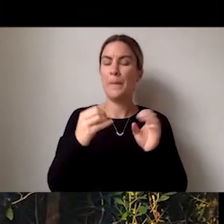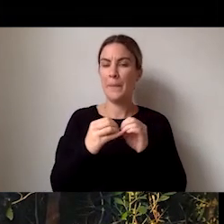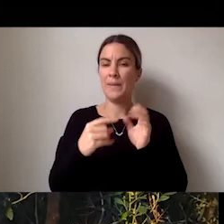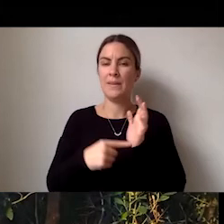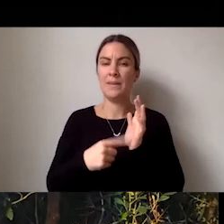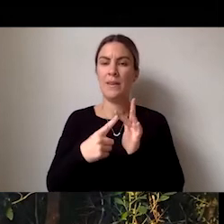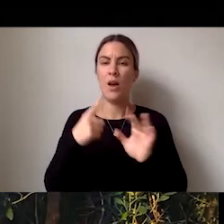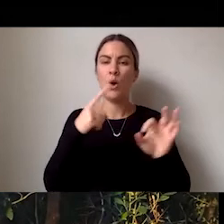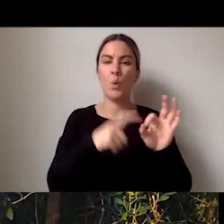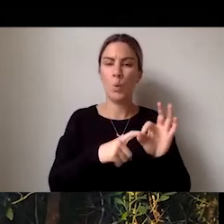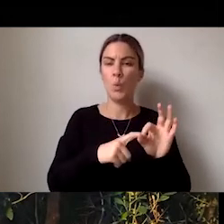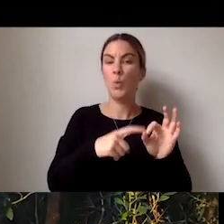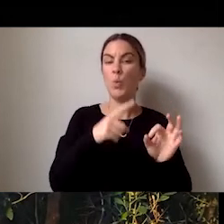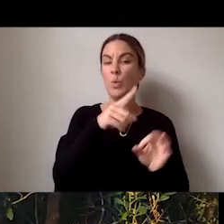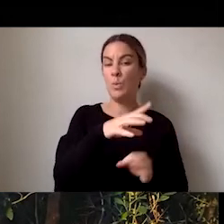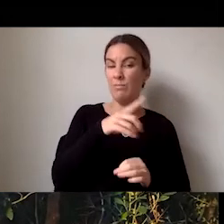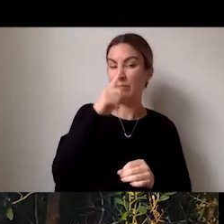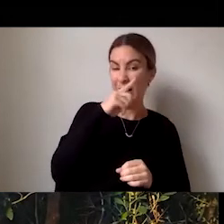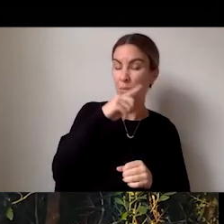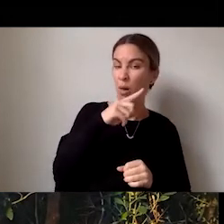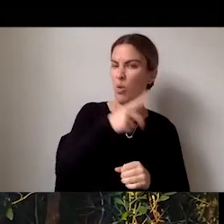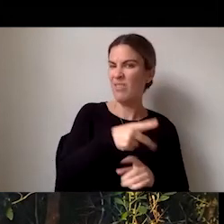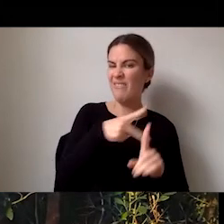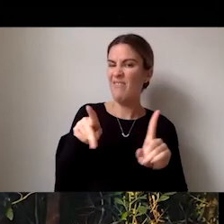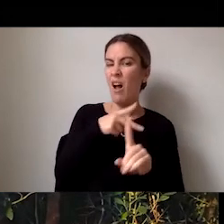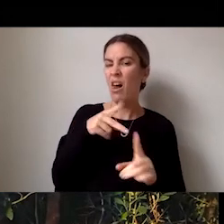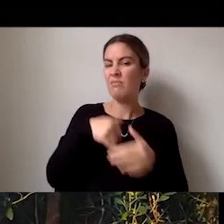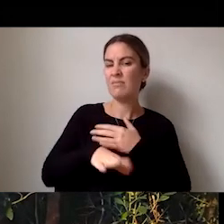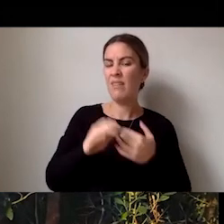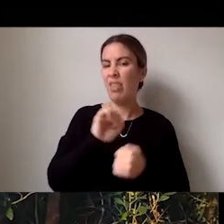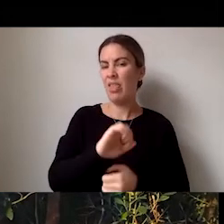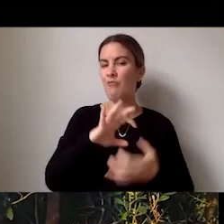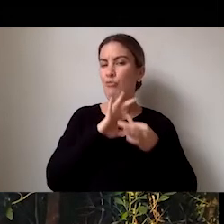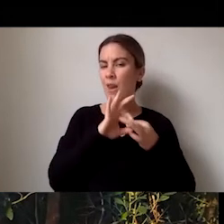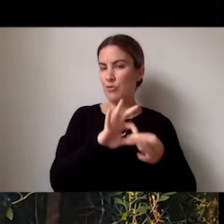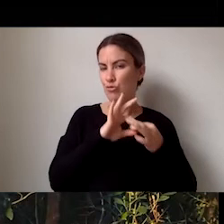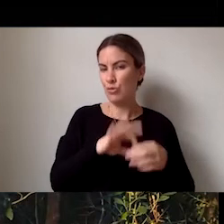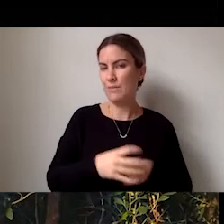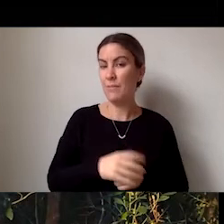That's been part of my professional work for a few years now. I currently work as a counsellor.